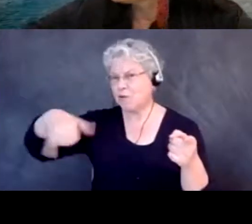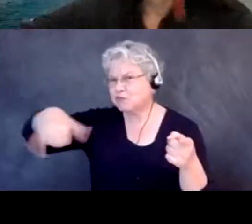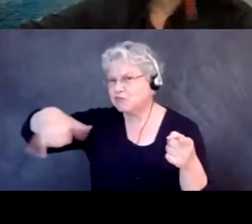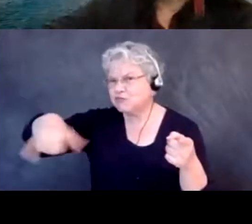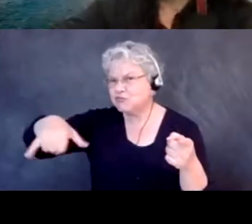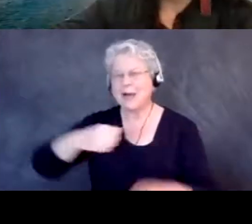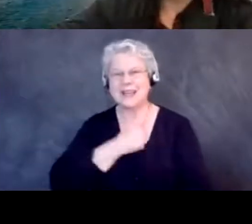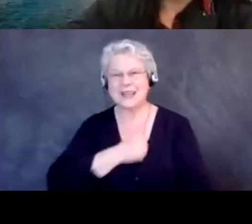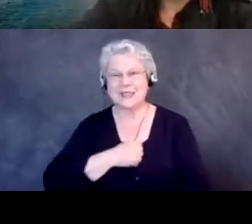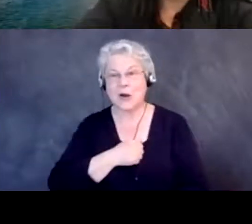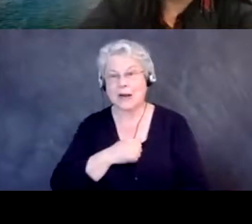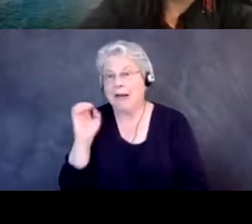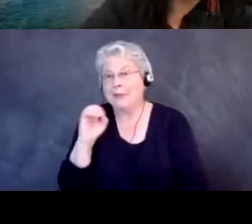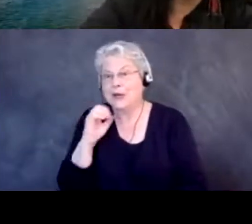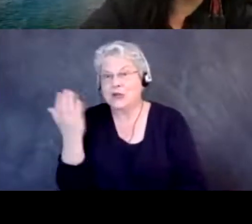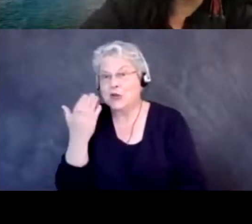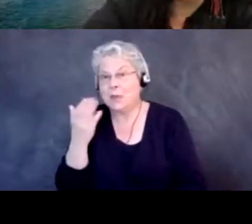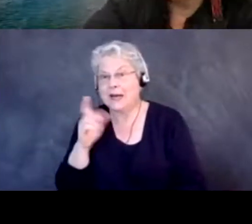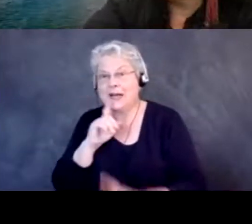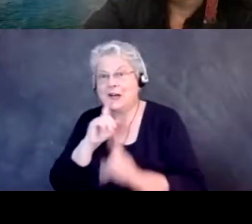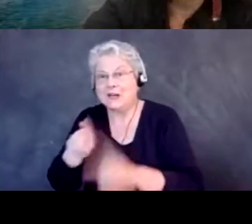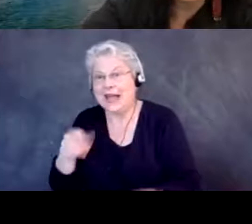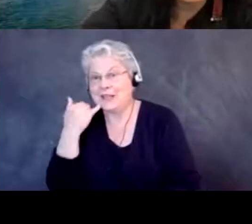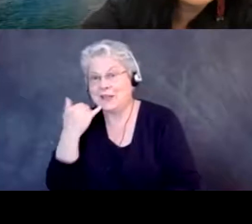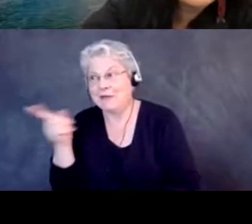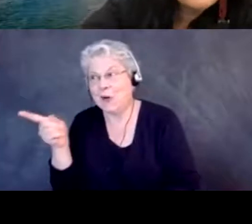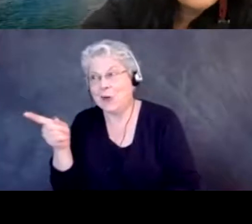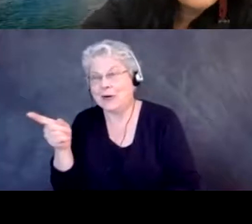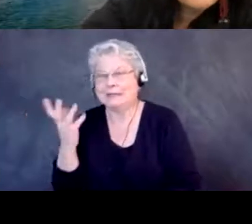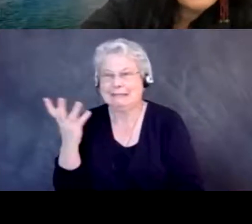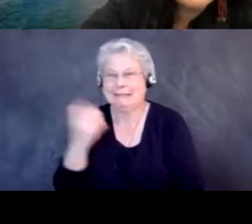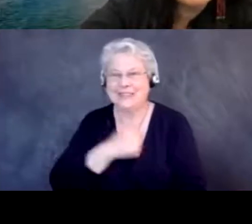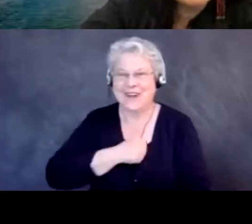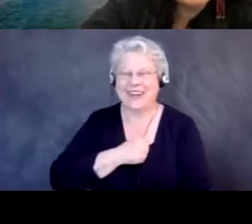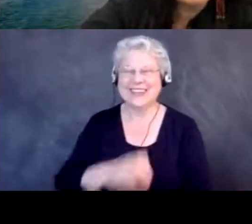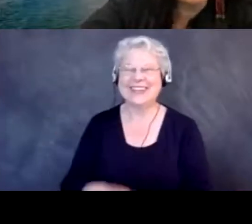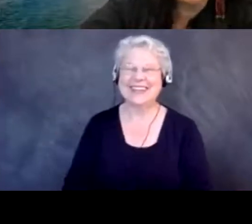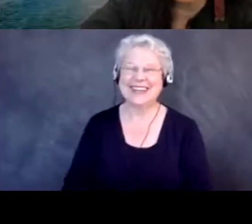I don't have anyone else in my office to answer the phone. Okay, next bullet. It's a tool, so,